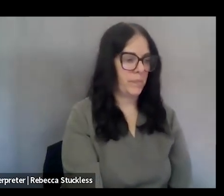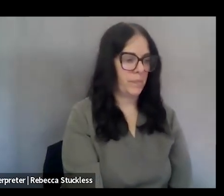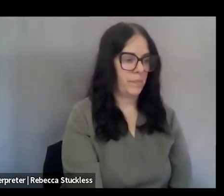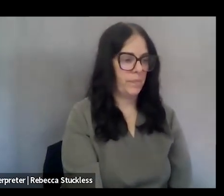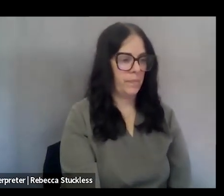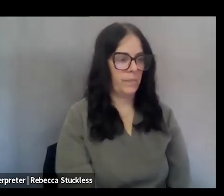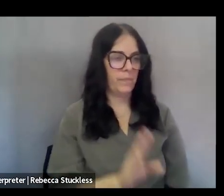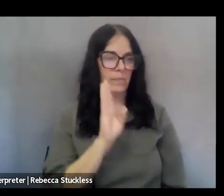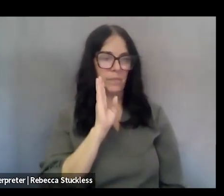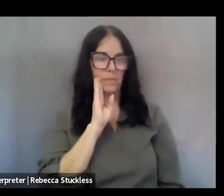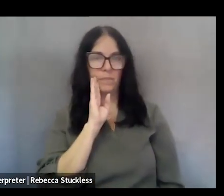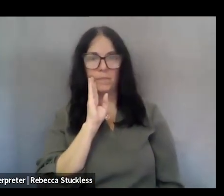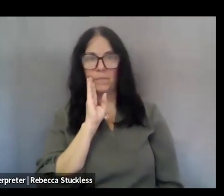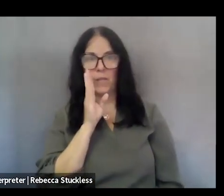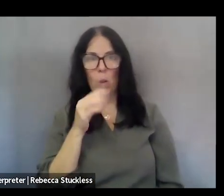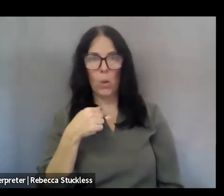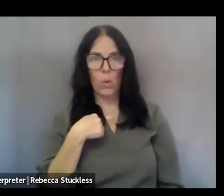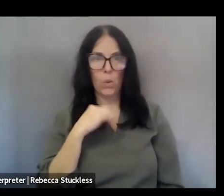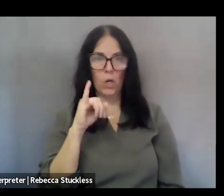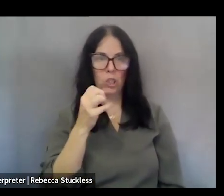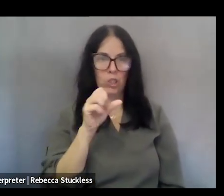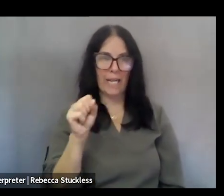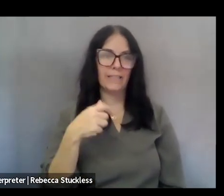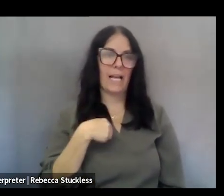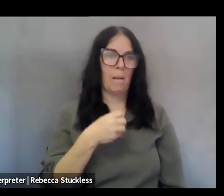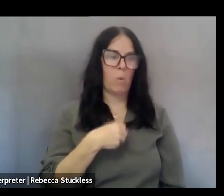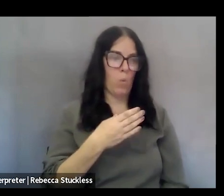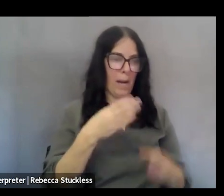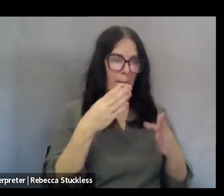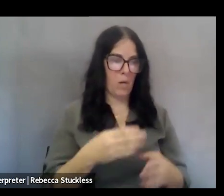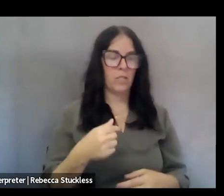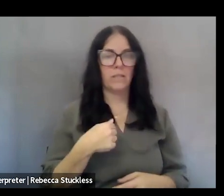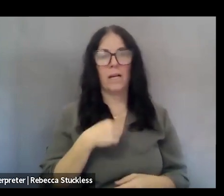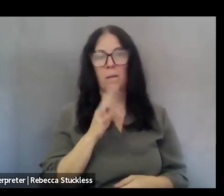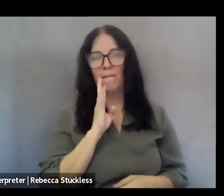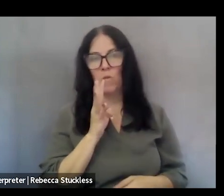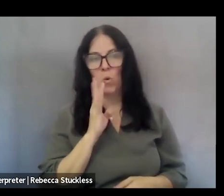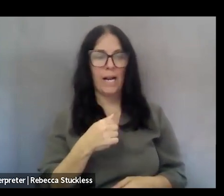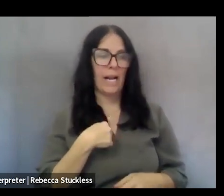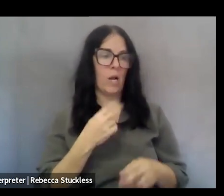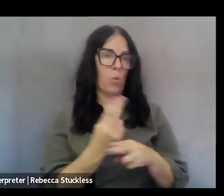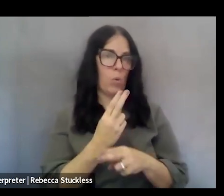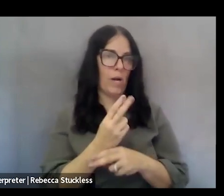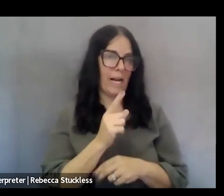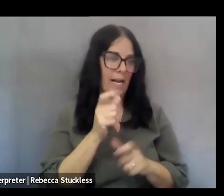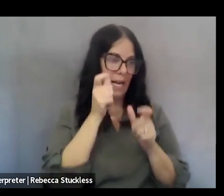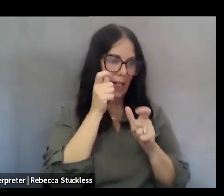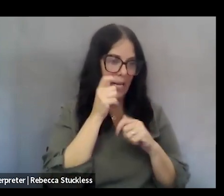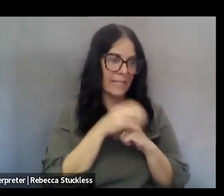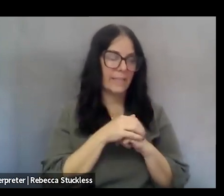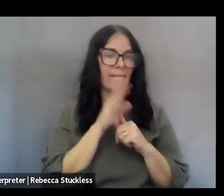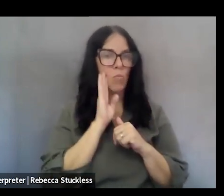this is Jess. I am a white person who's 40, I wear glasses, I have brown hair, I would